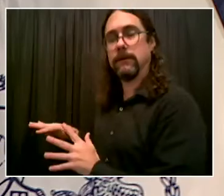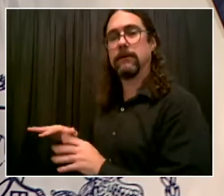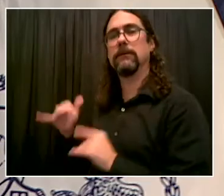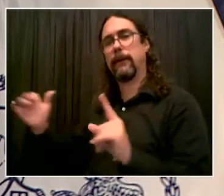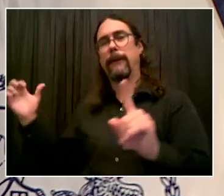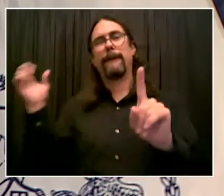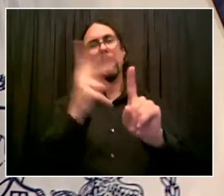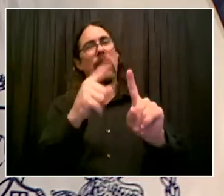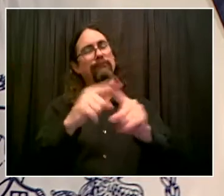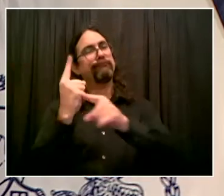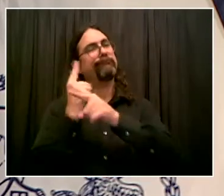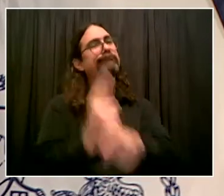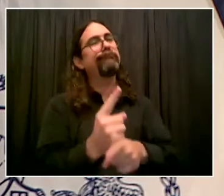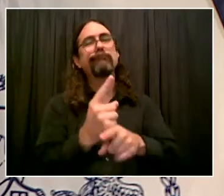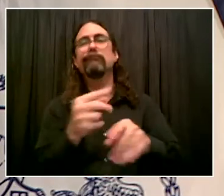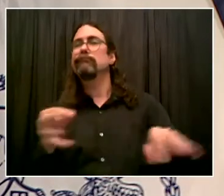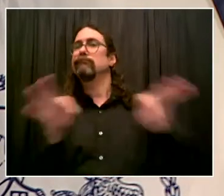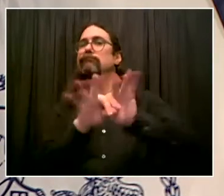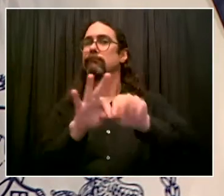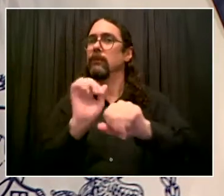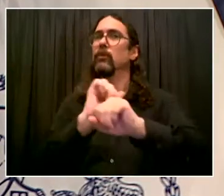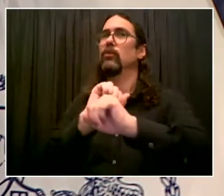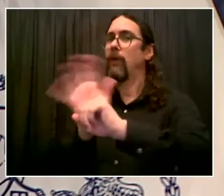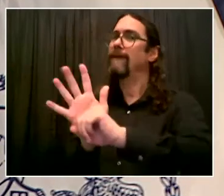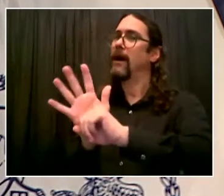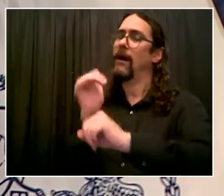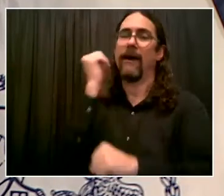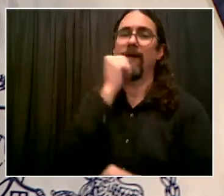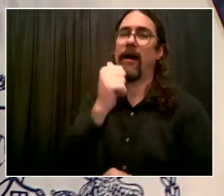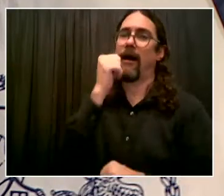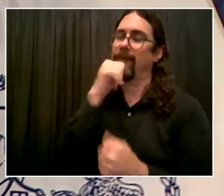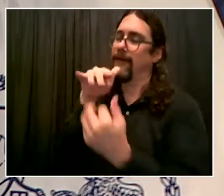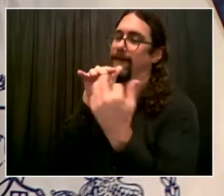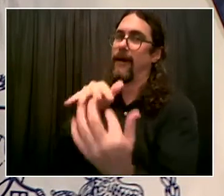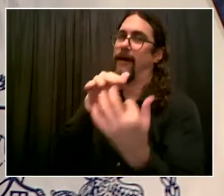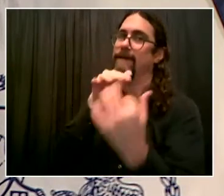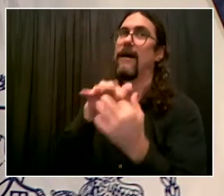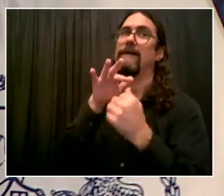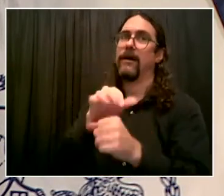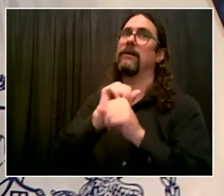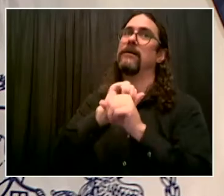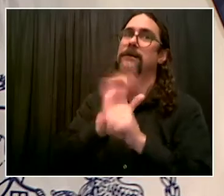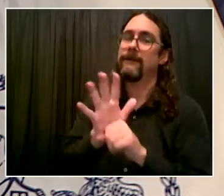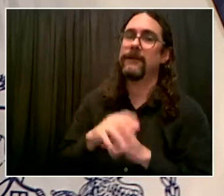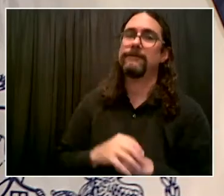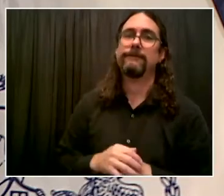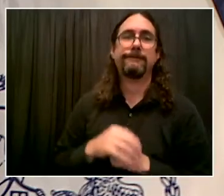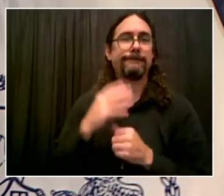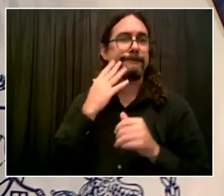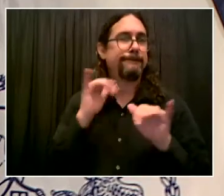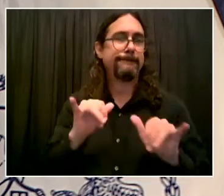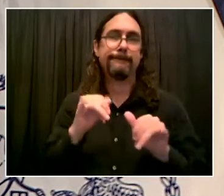COURT. LET'S GO BACK TO WHAT WE FOCUS ON EVERY DAY IN THE FIGHT AGAINST COVID.